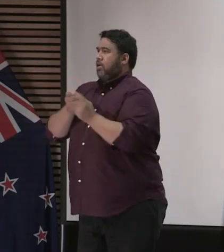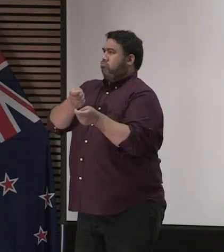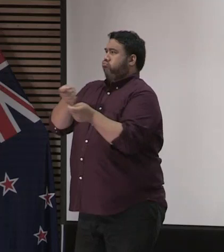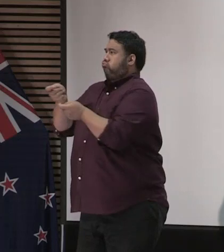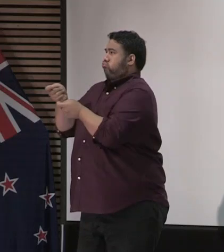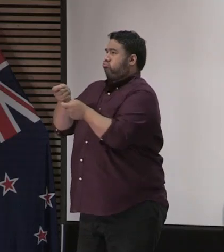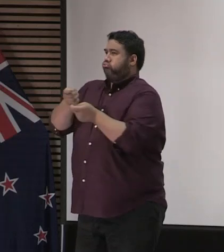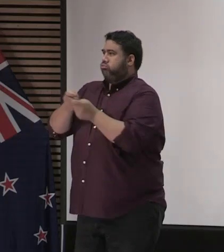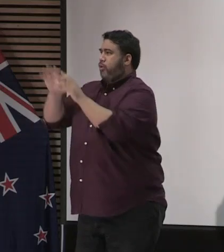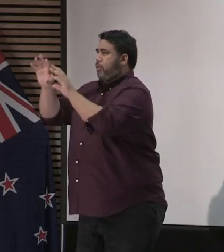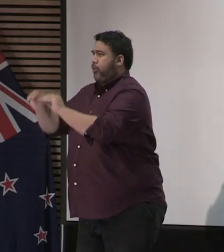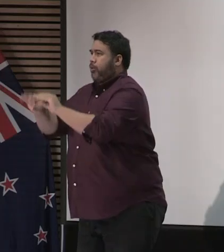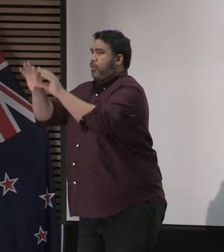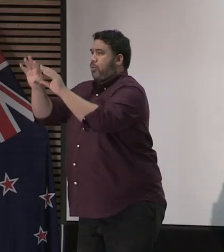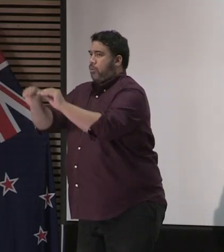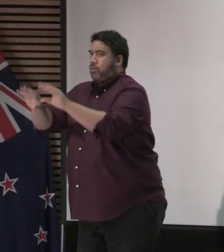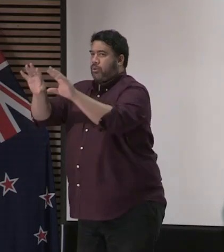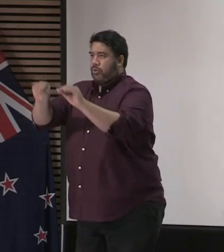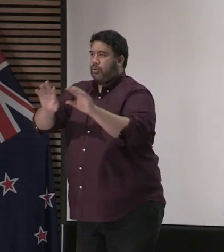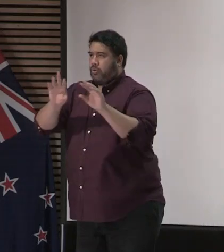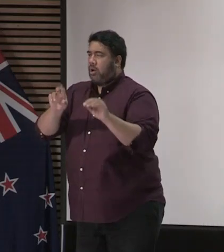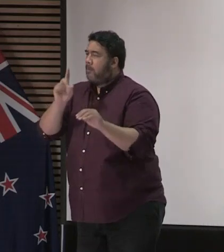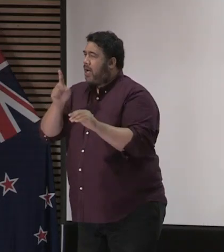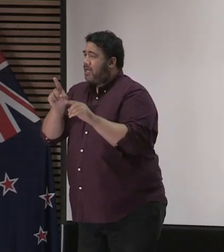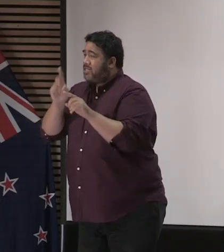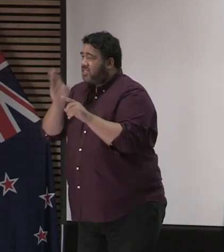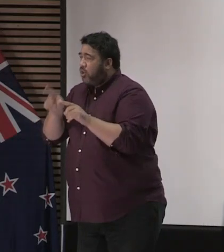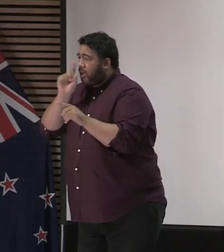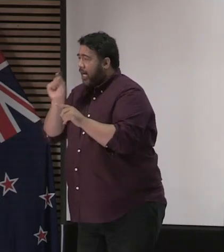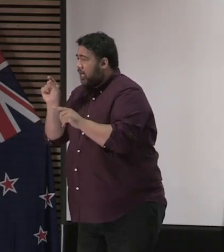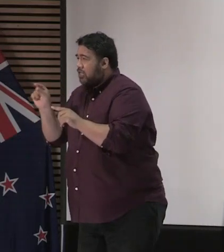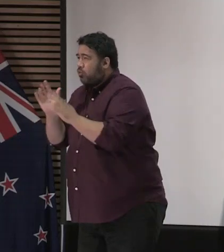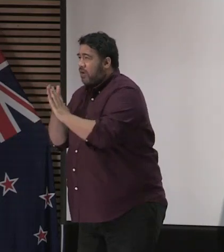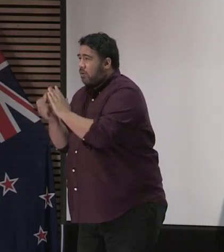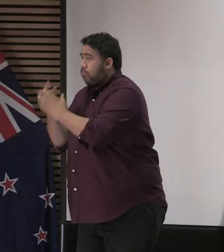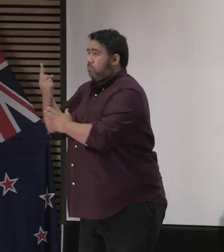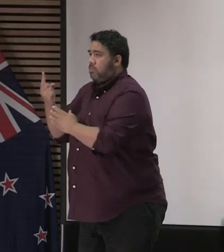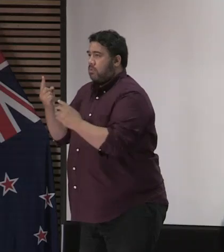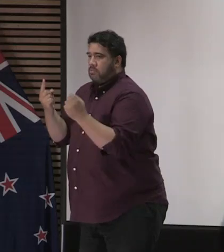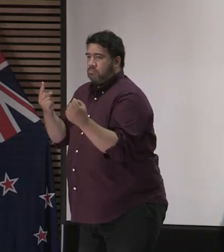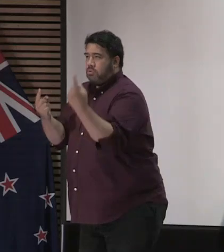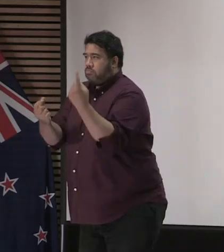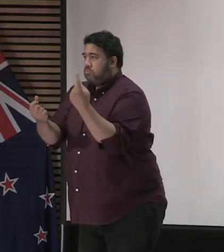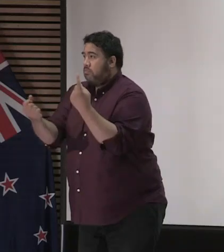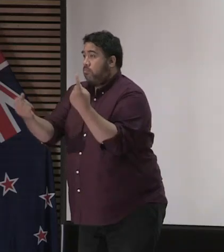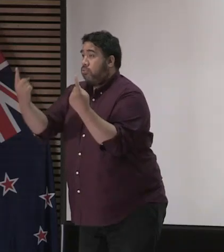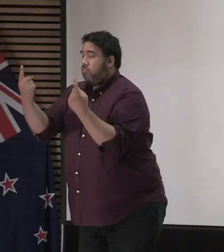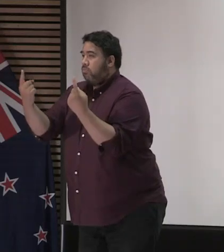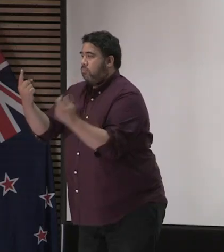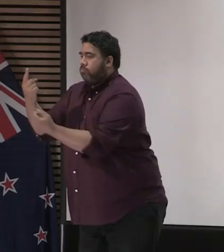the chance. It can take from 2 to 10 days for people to have